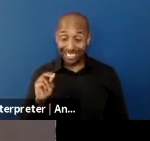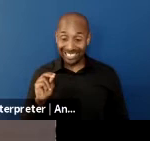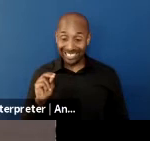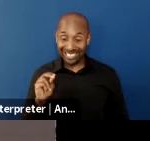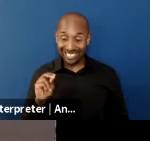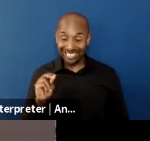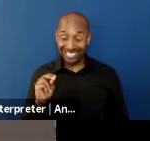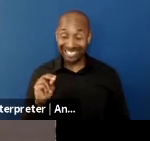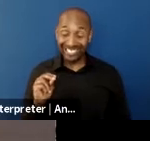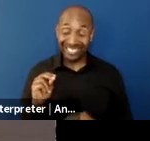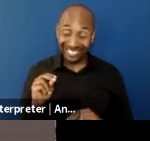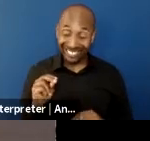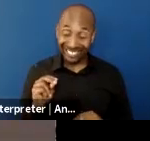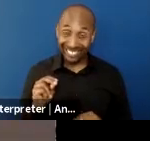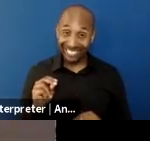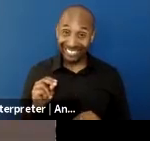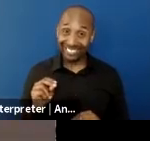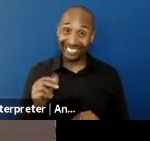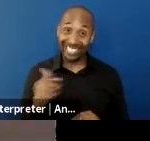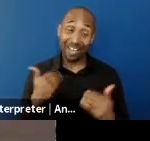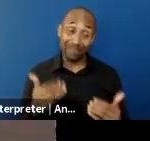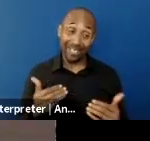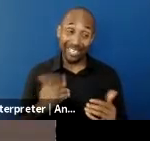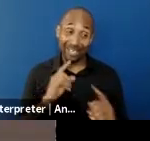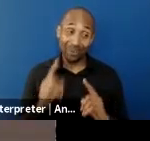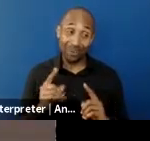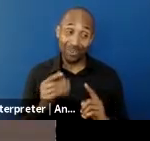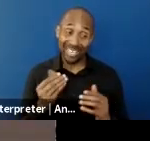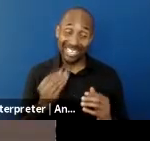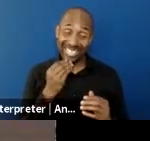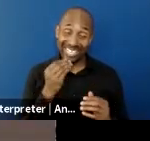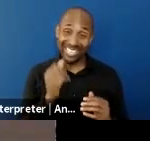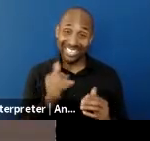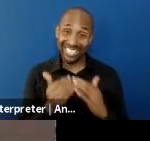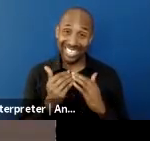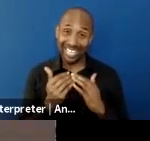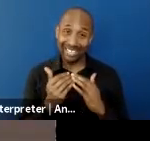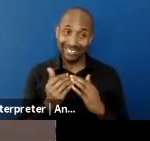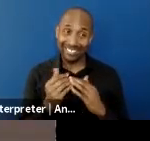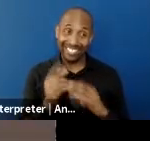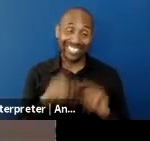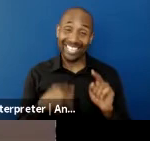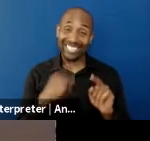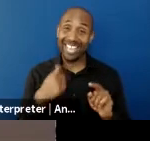But I can't say I really enjoyed it.